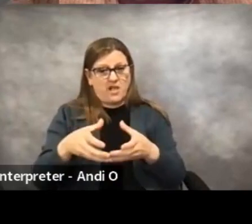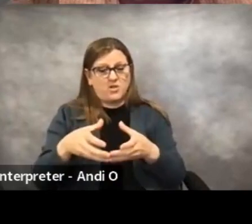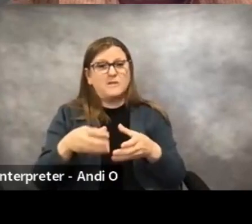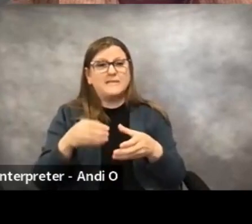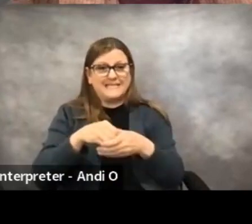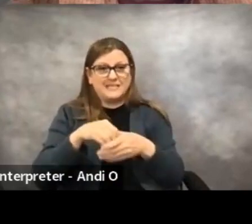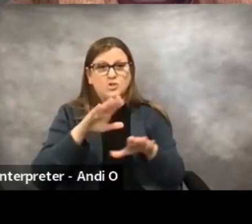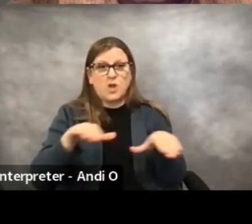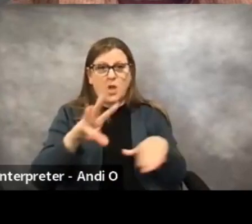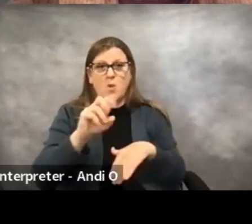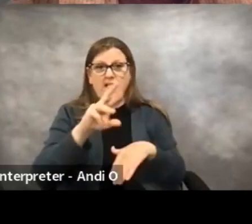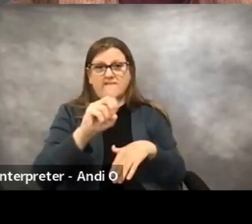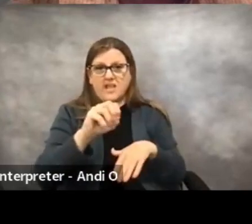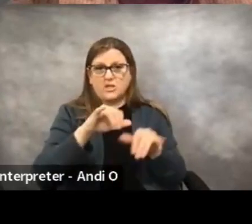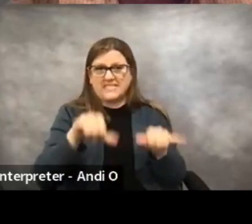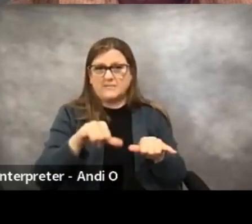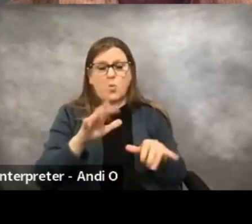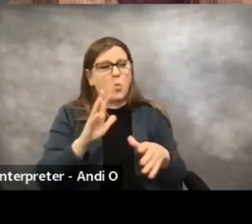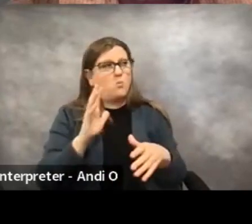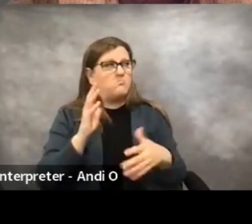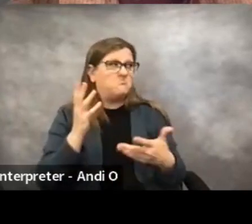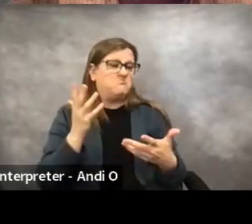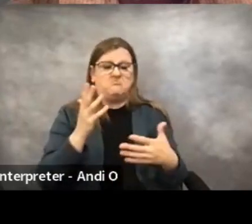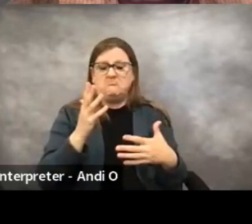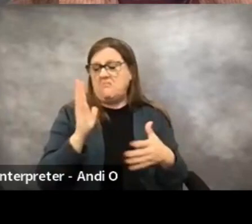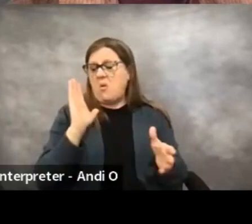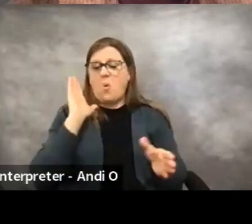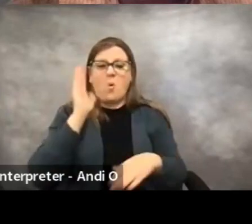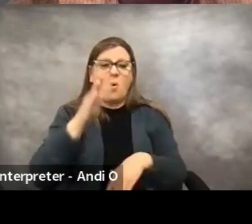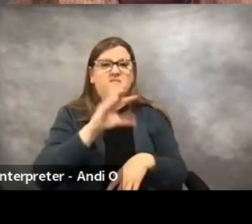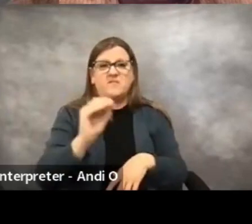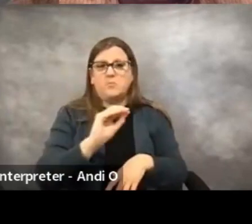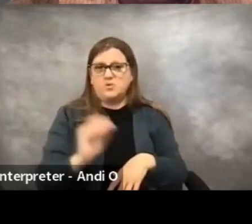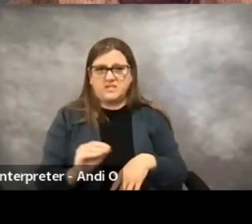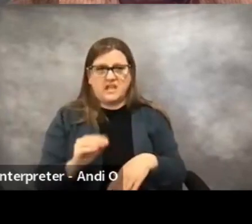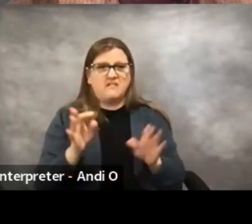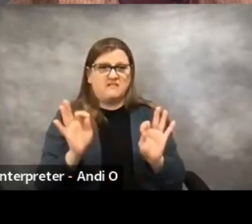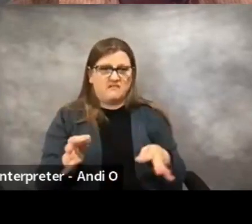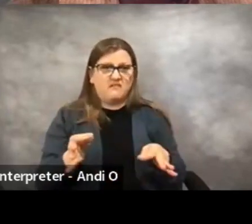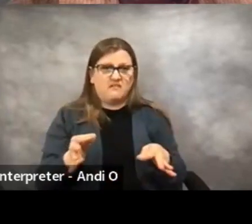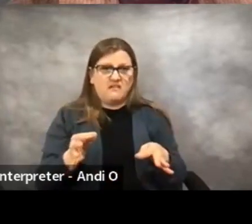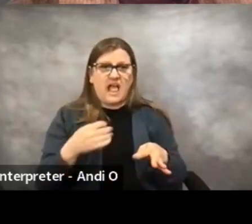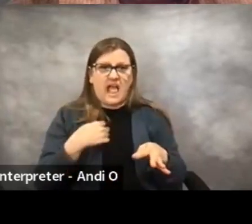system, well over 50%, you know, incidents of brain injury. So